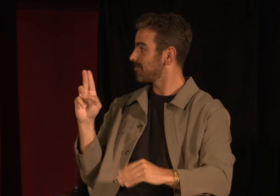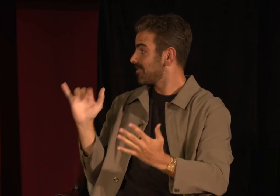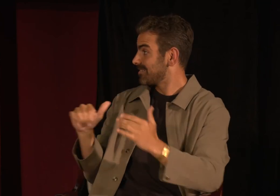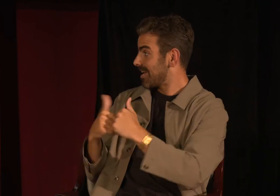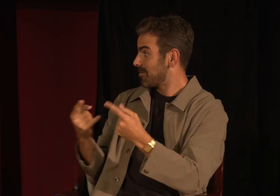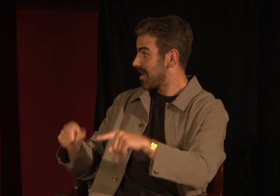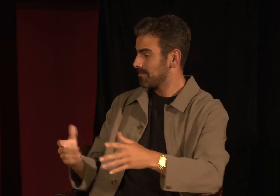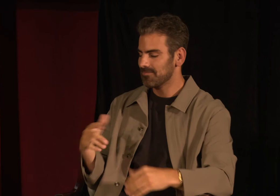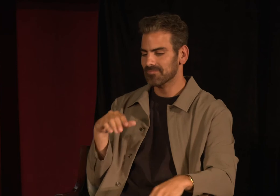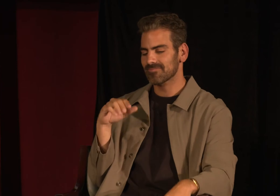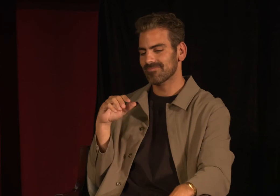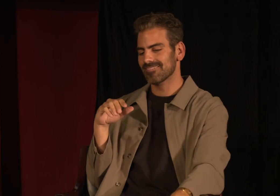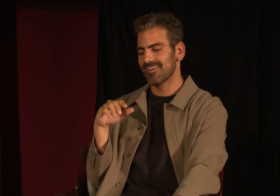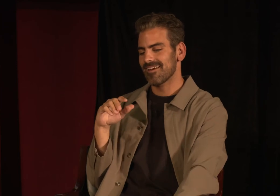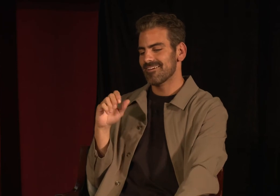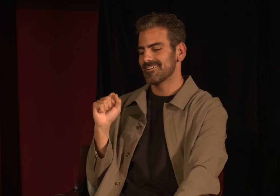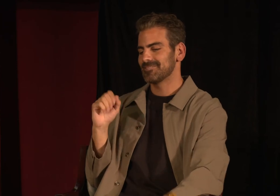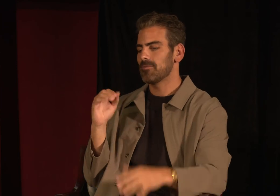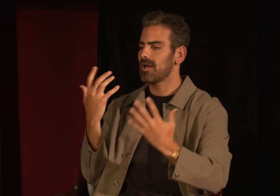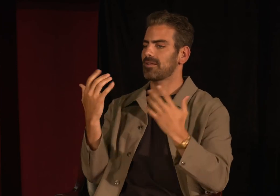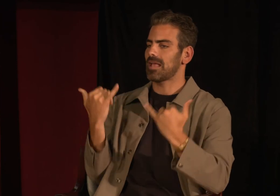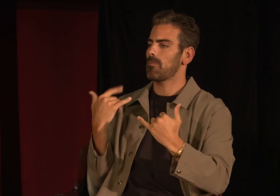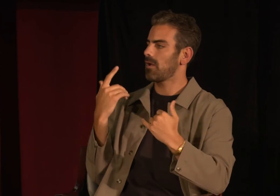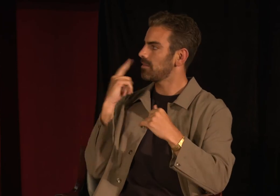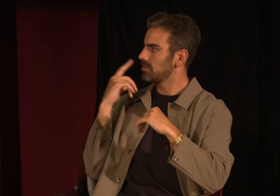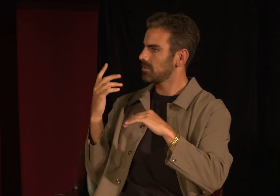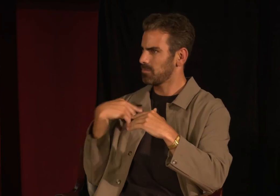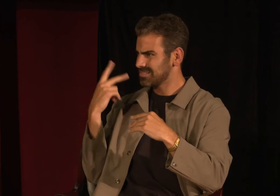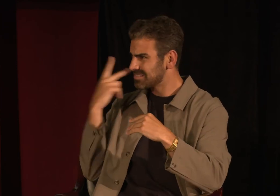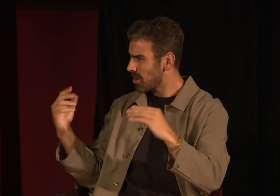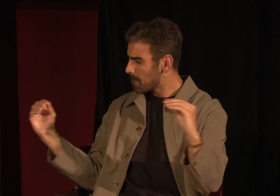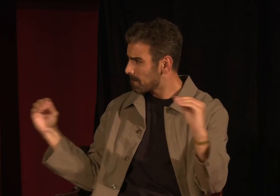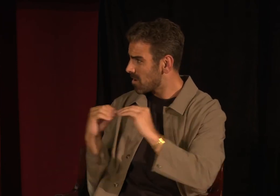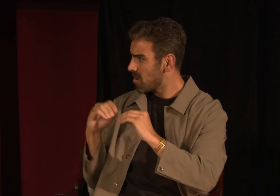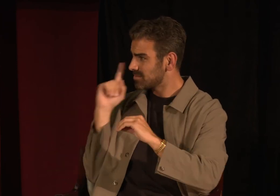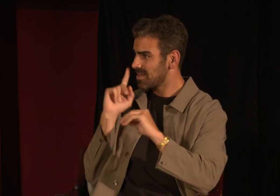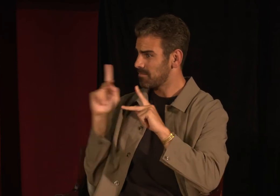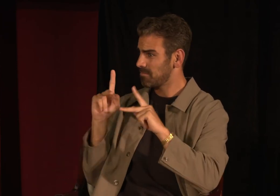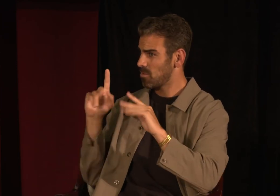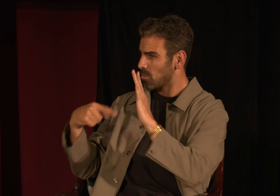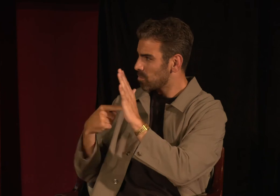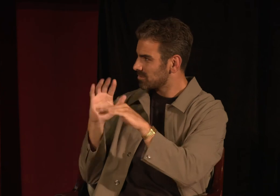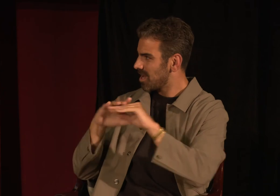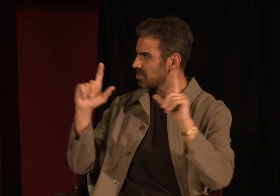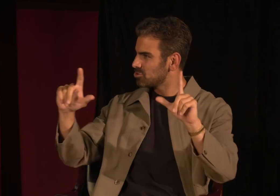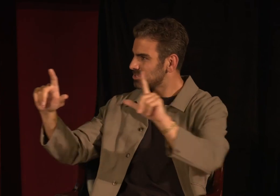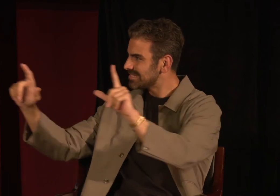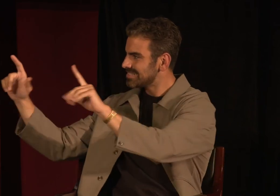And I knew that I could sell DeafU And that's how it happened in the room with Netflix telling them about what I actually experienced in college. And now we're seeing more Deaf